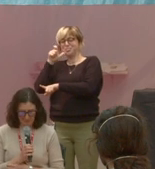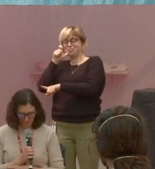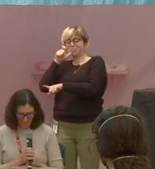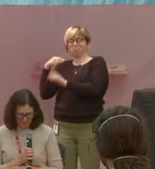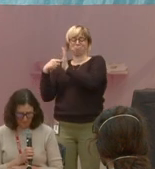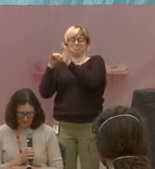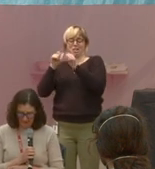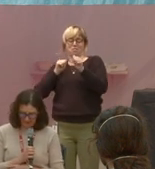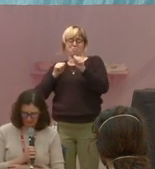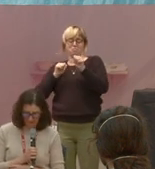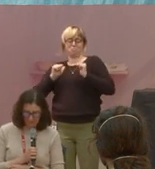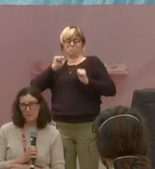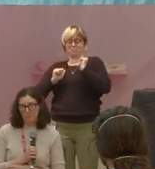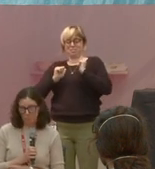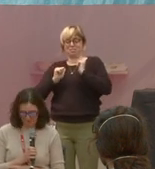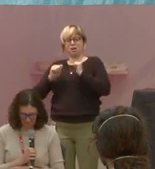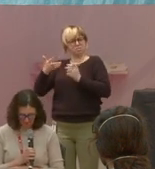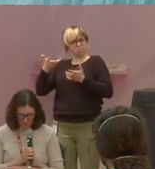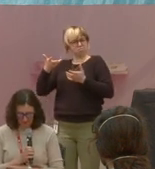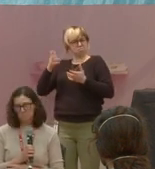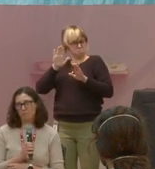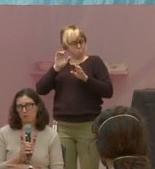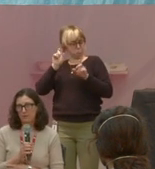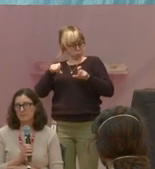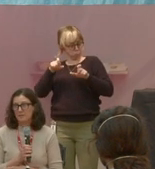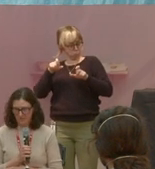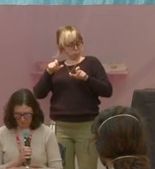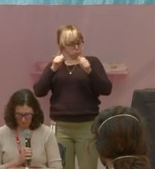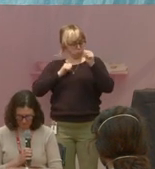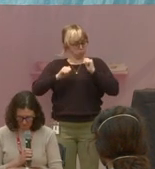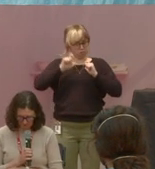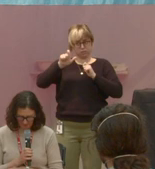museums need performance, but does performance need museums?